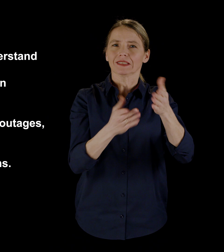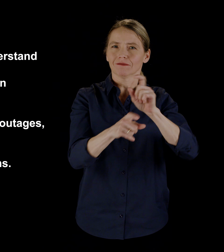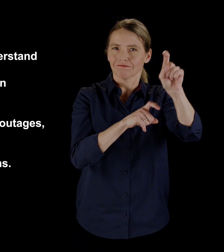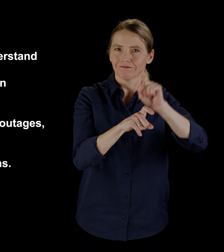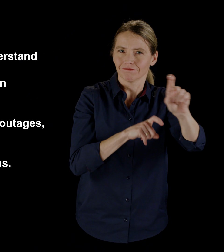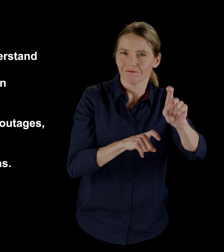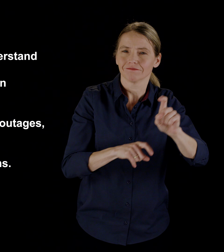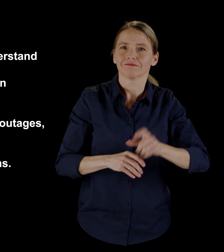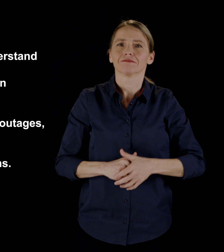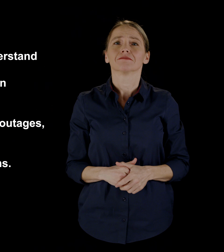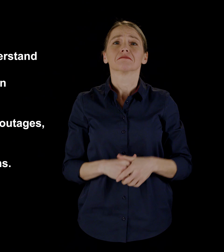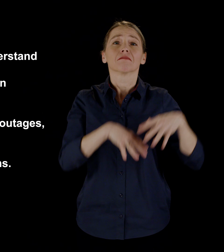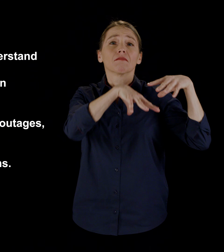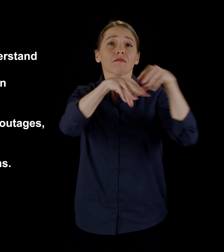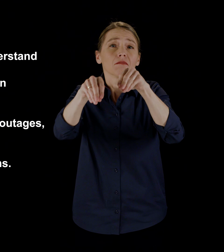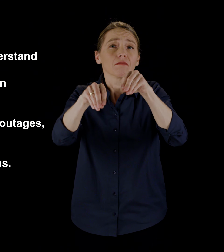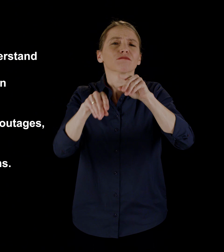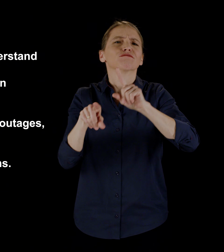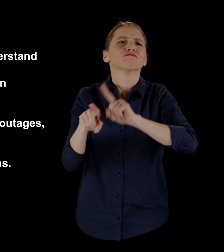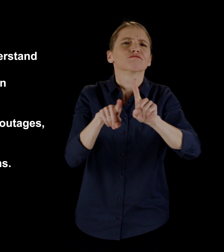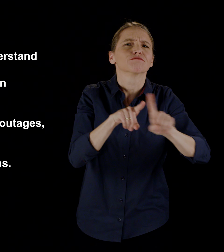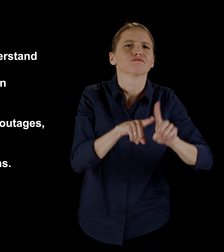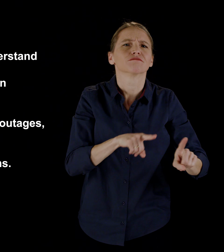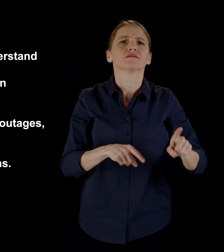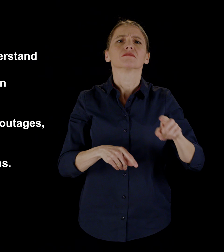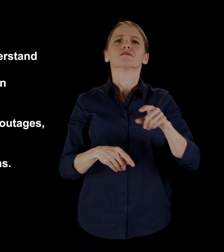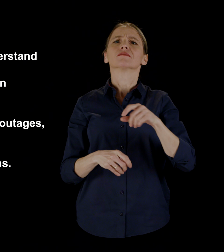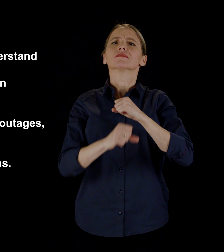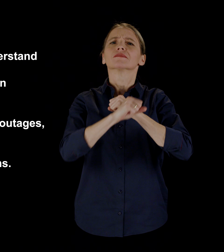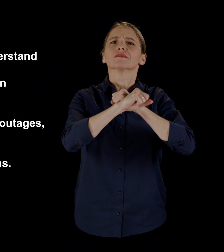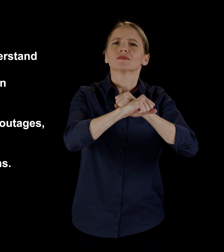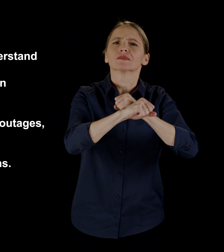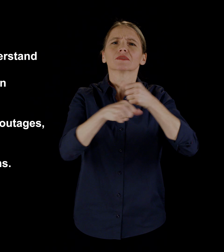calls, outages, security deposits and disconnections.